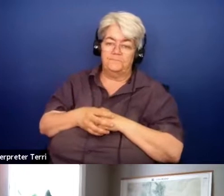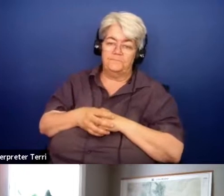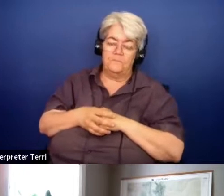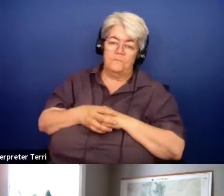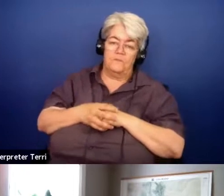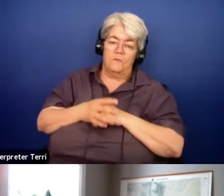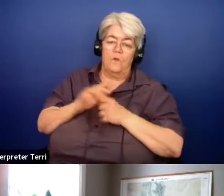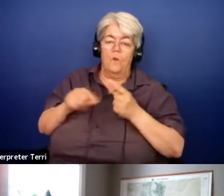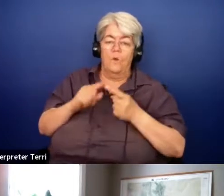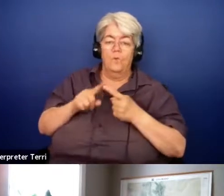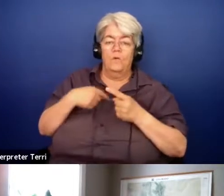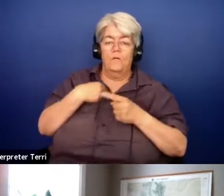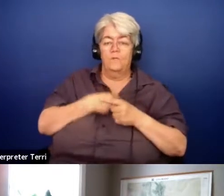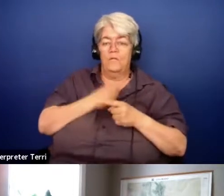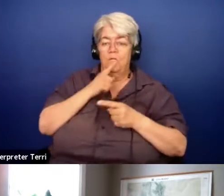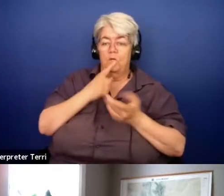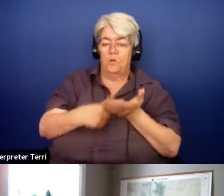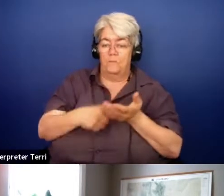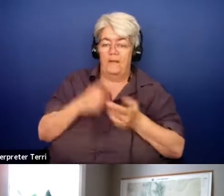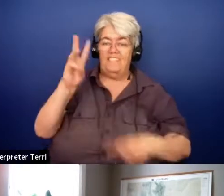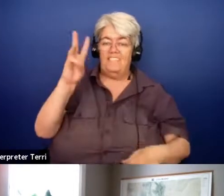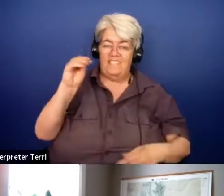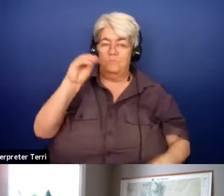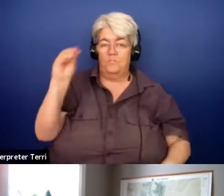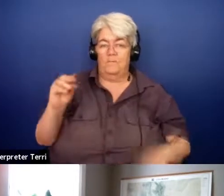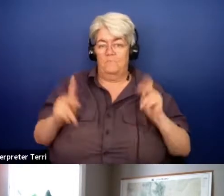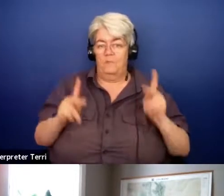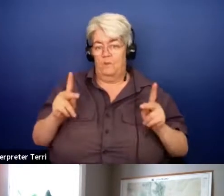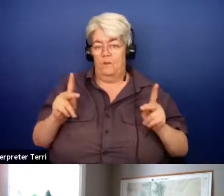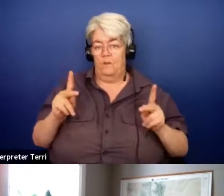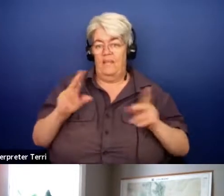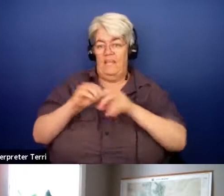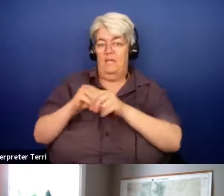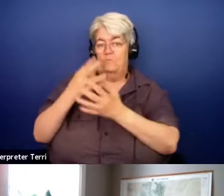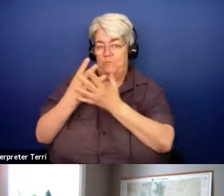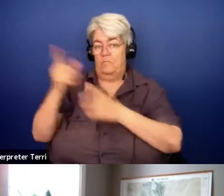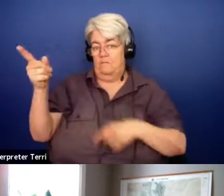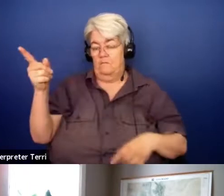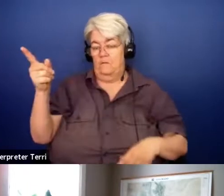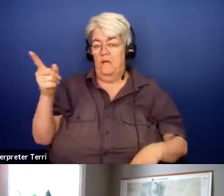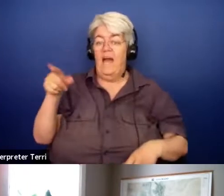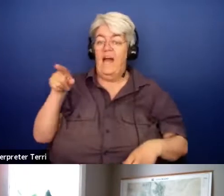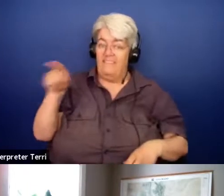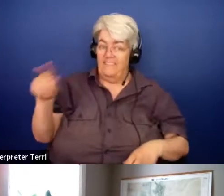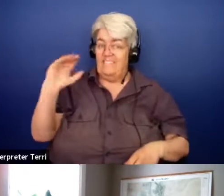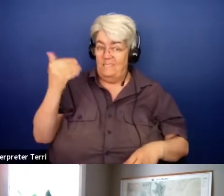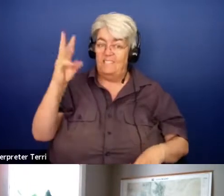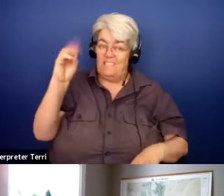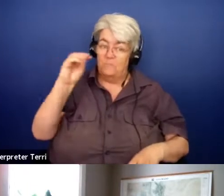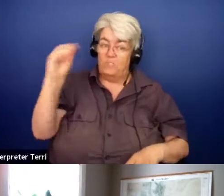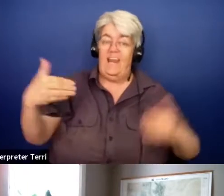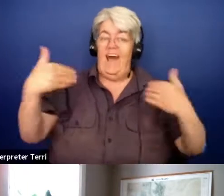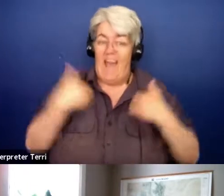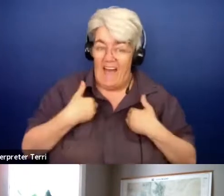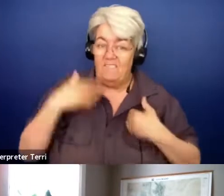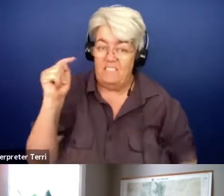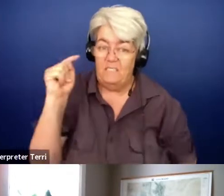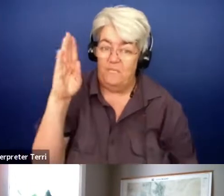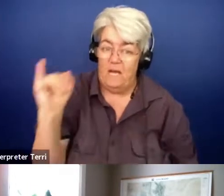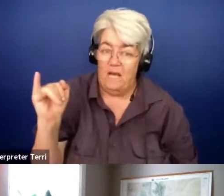When we're talking about the 50% of people in prison positive for history of brain injury,